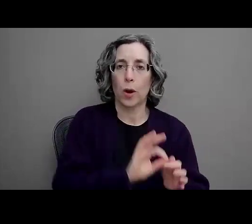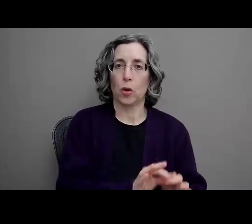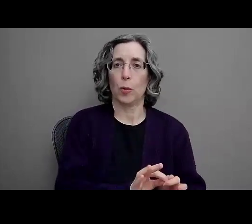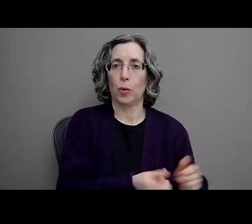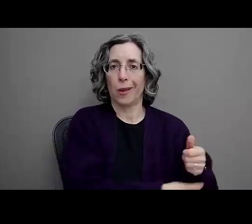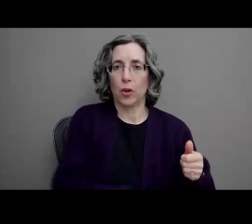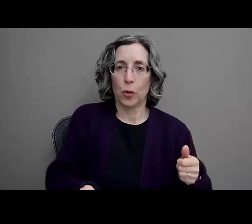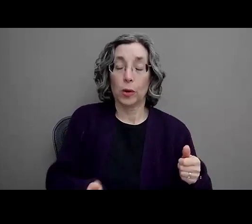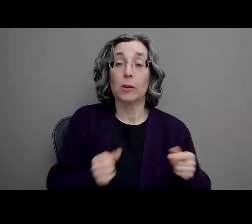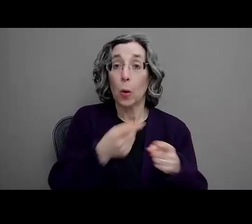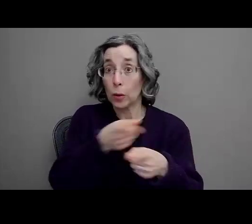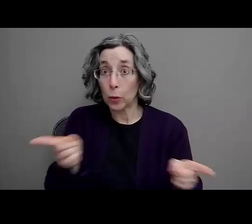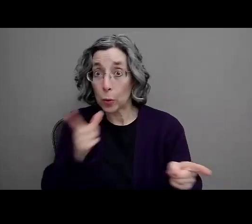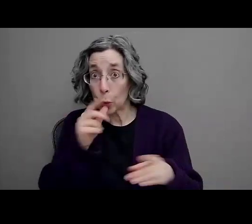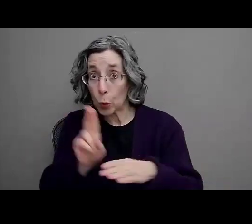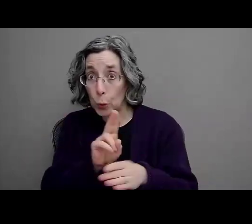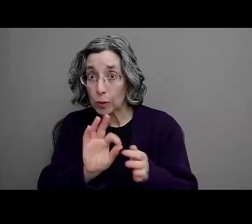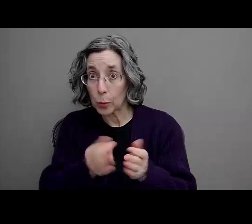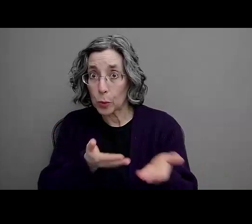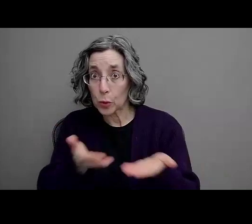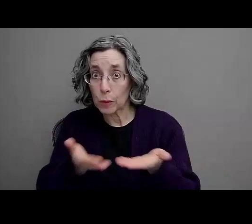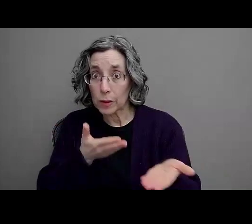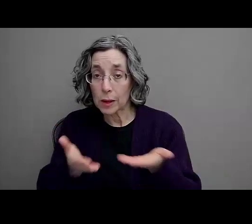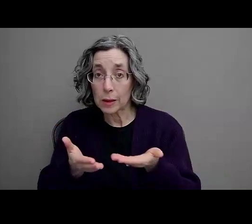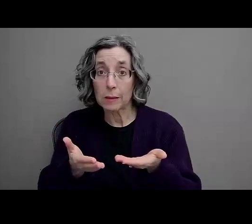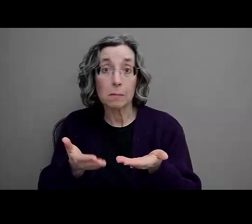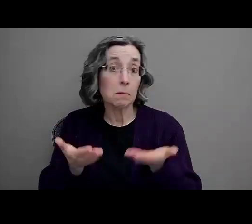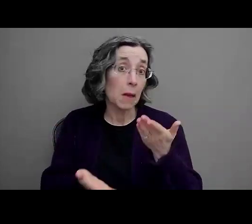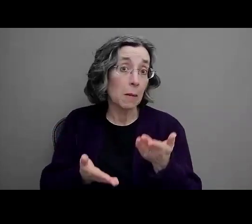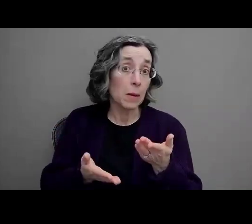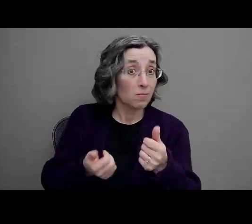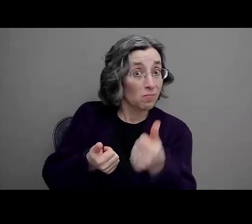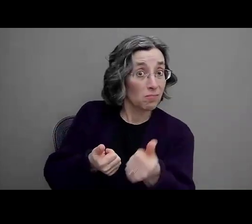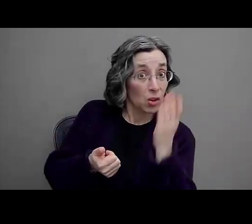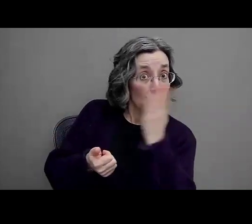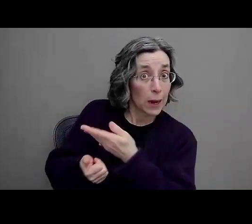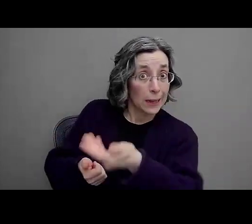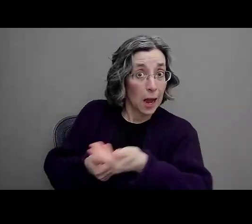thing. So you, as a consumer of interpreter services, might